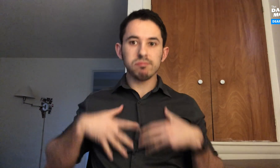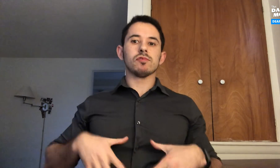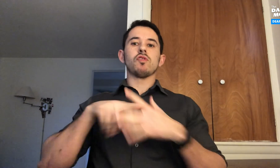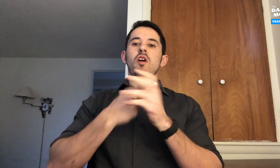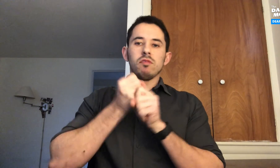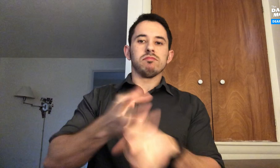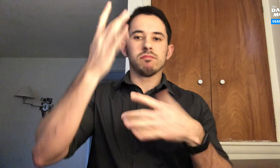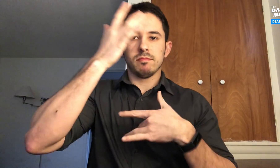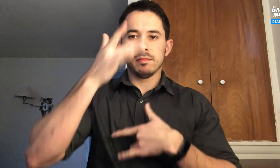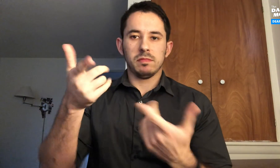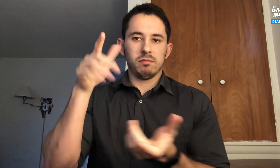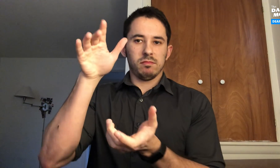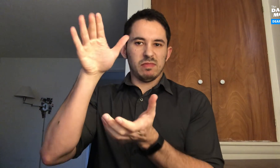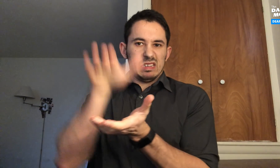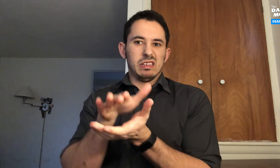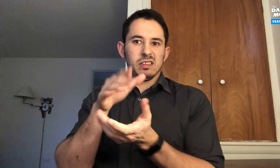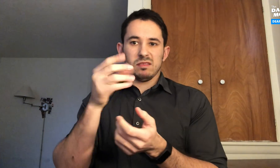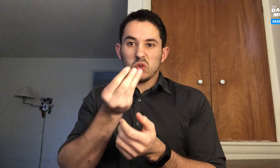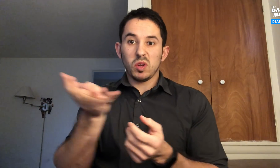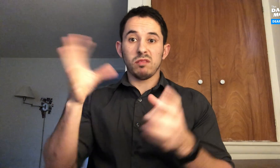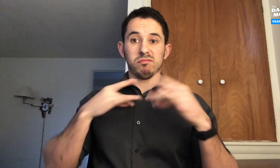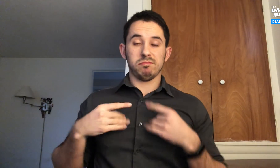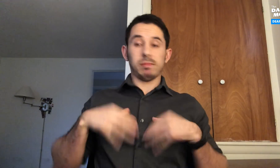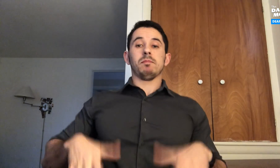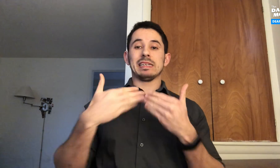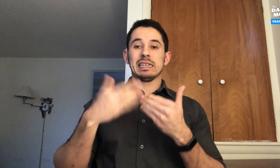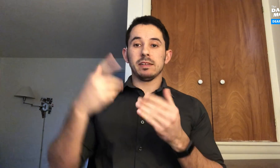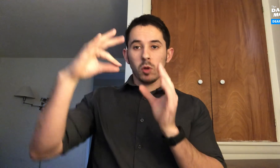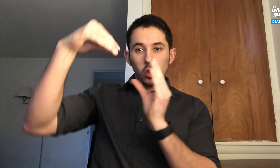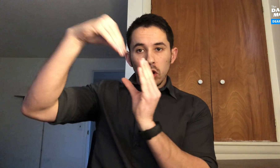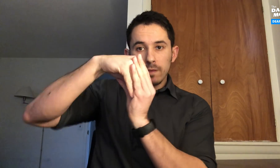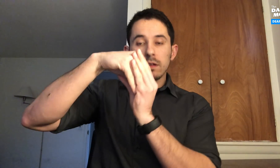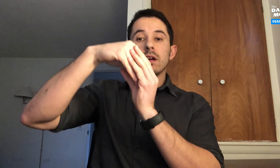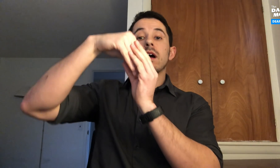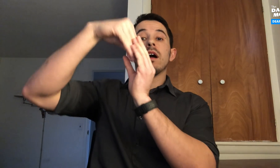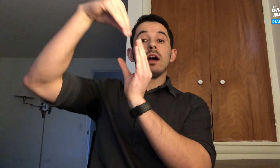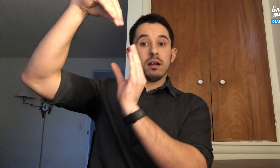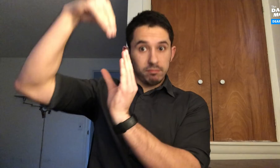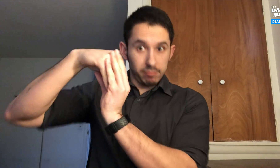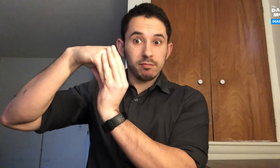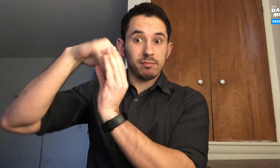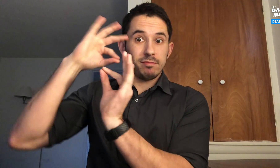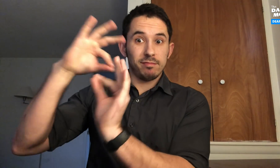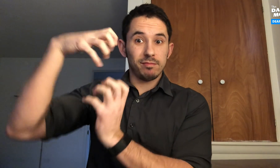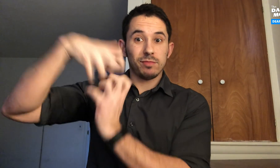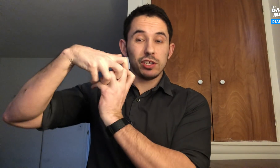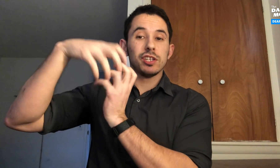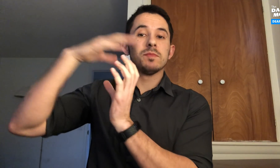start causing illness. The illness can spread easily even if only a few cells are exposed. After the virus finds a cell receptor with